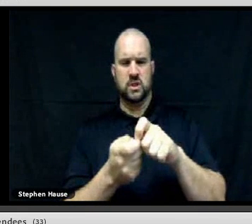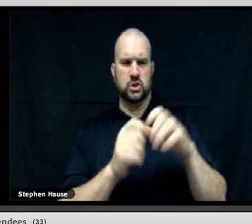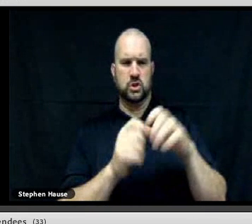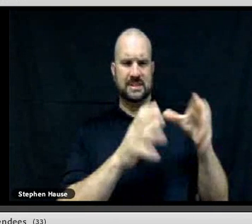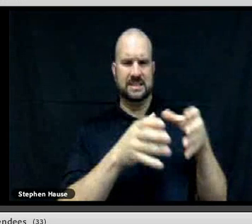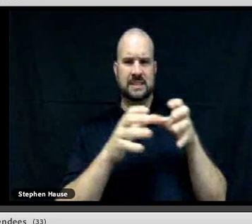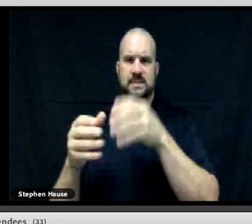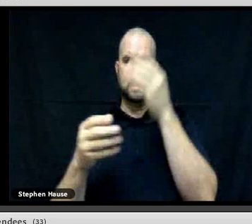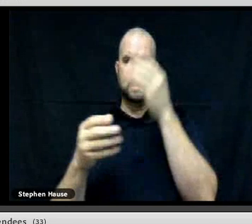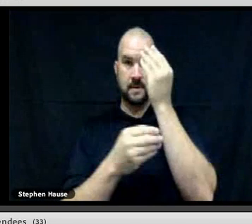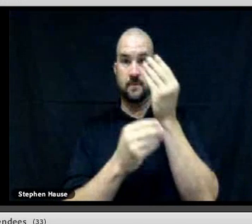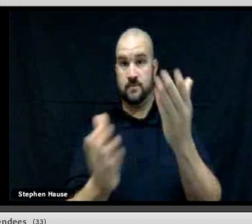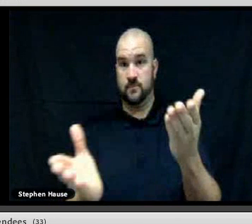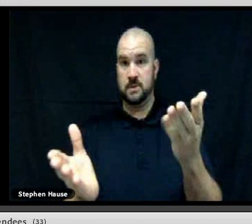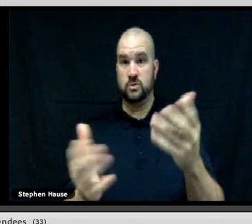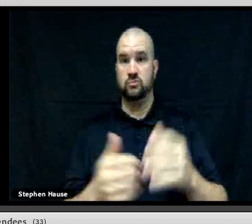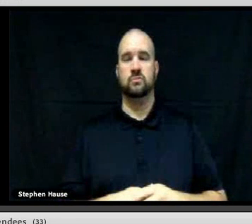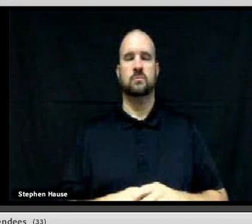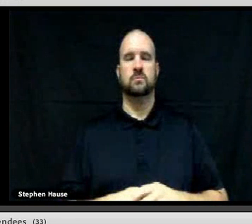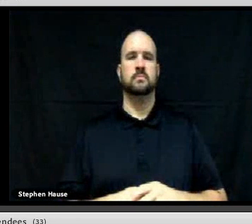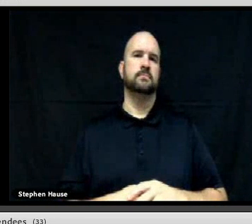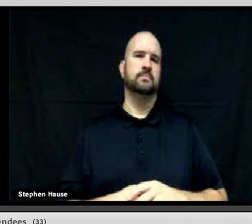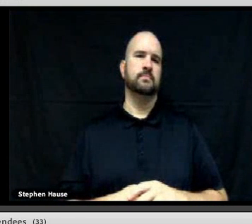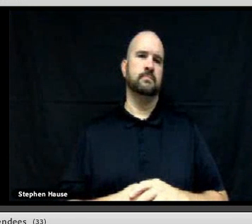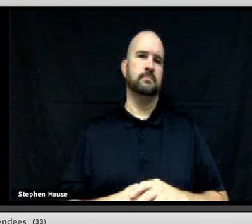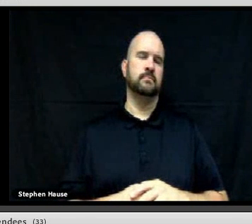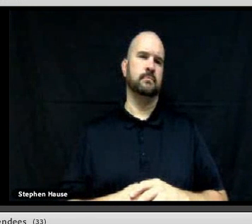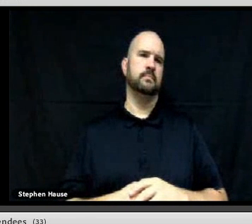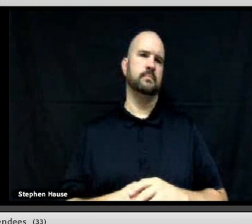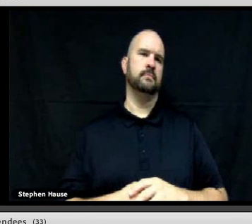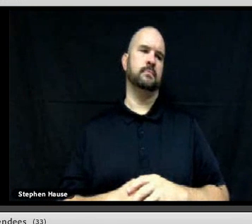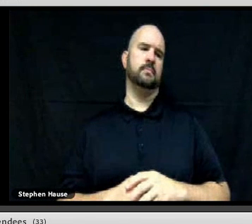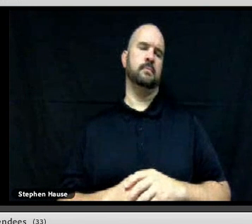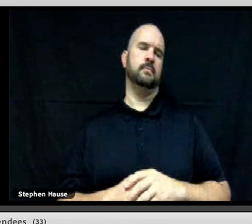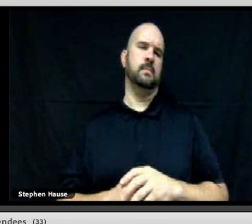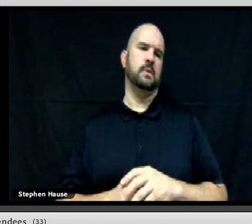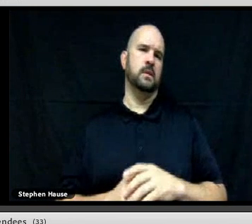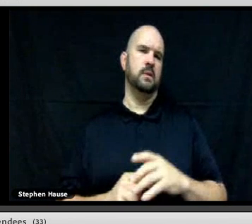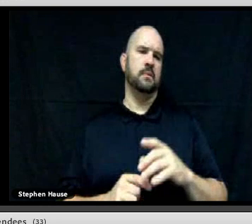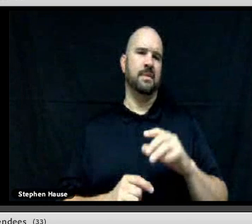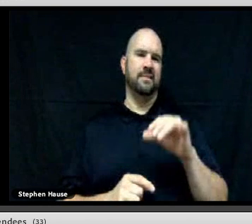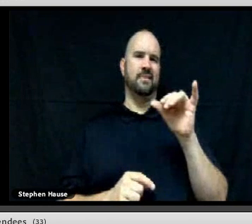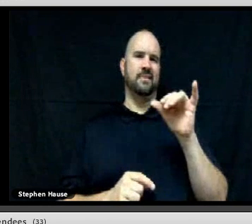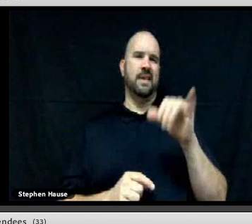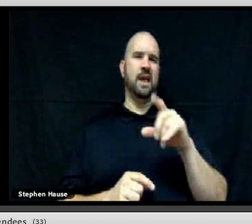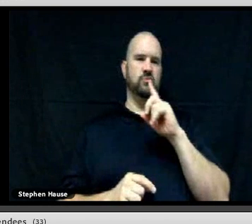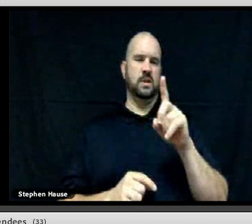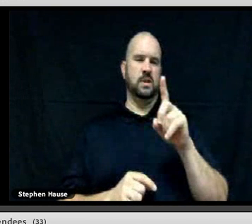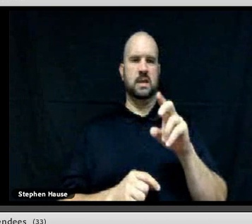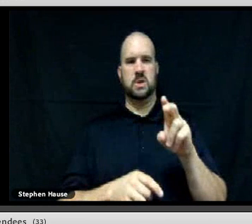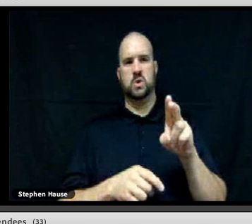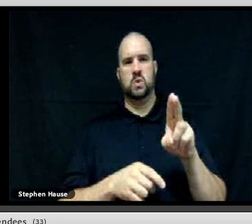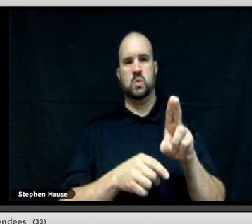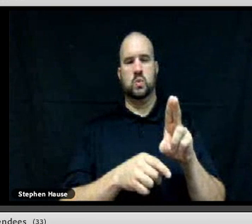So, um, that is made available by DPLA for people to create apps.